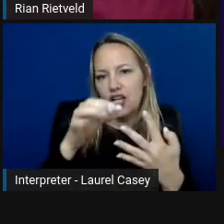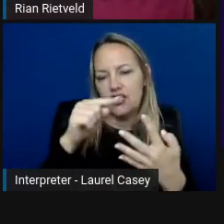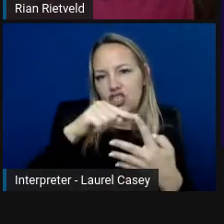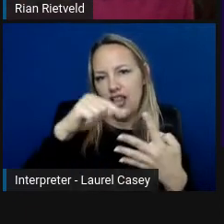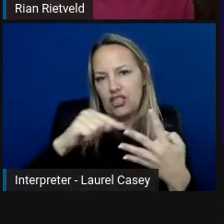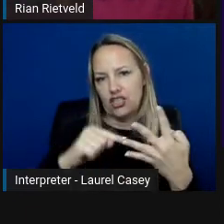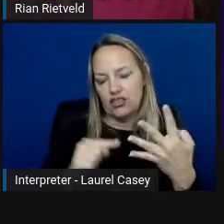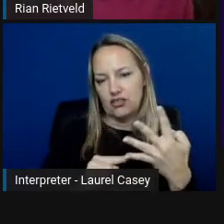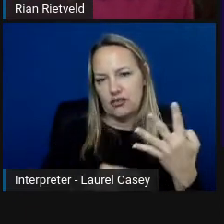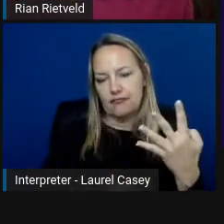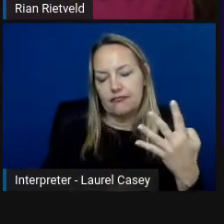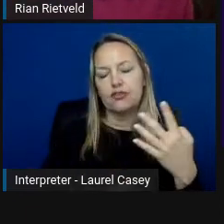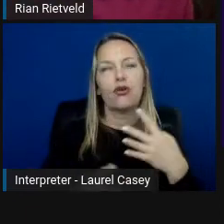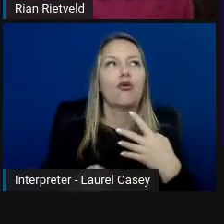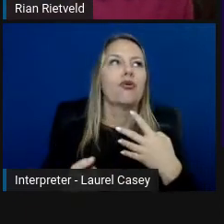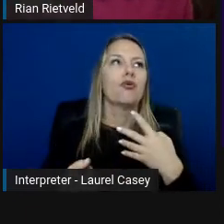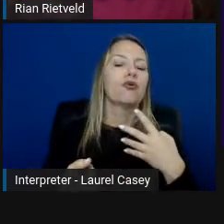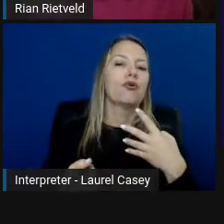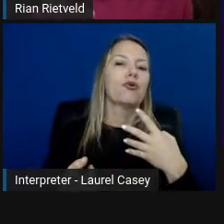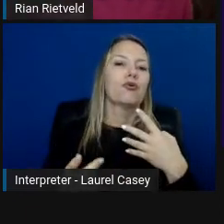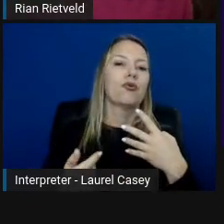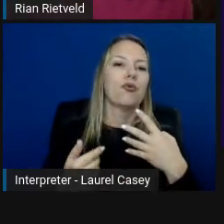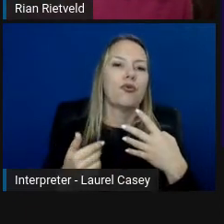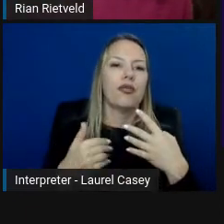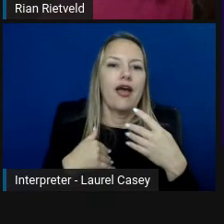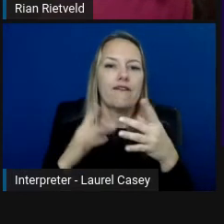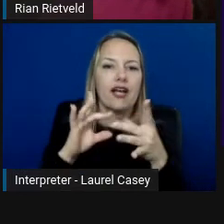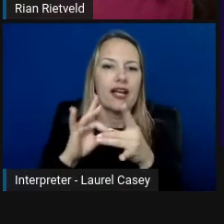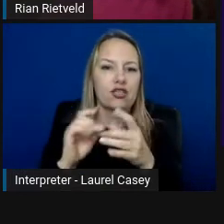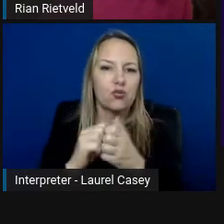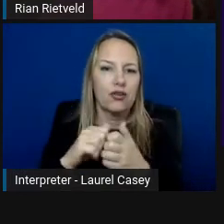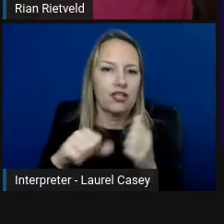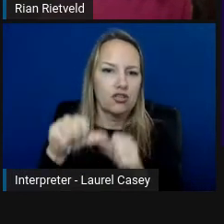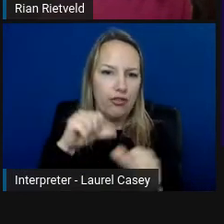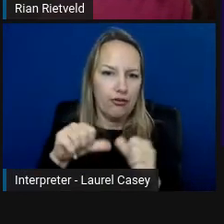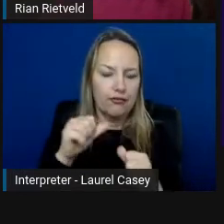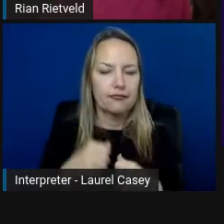They have like a connection with each other.